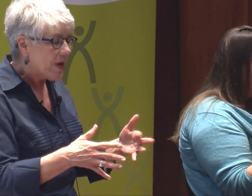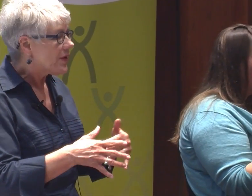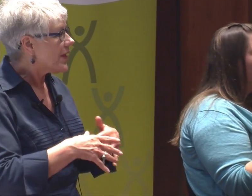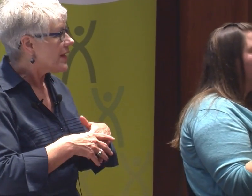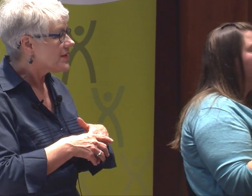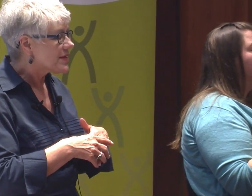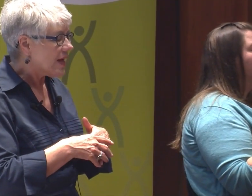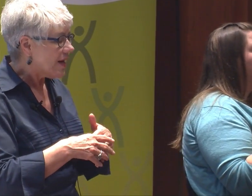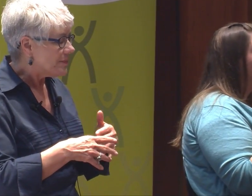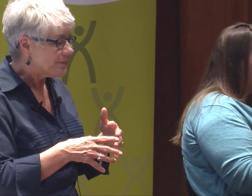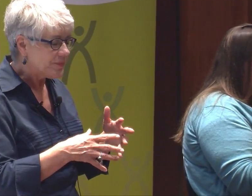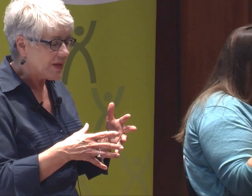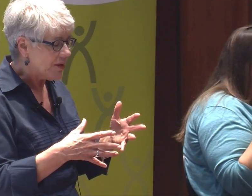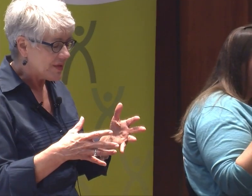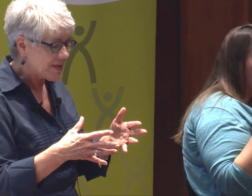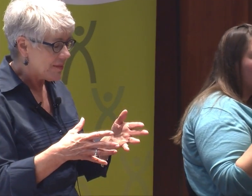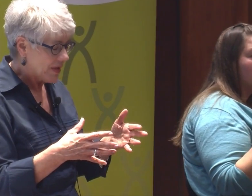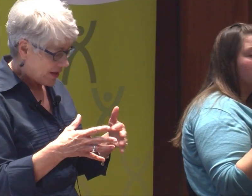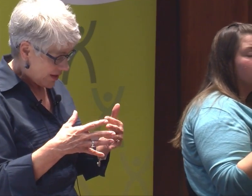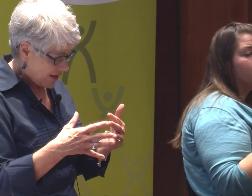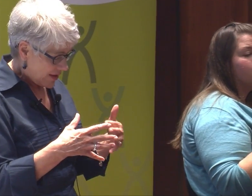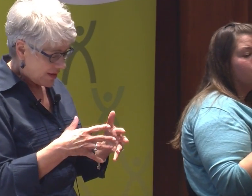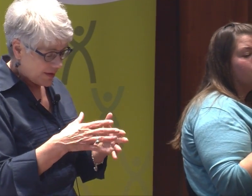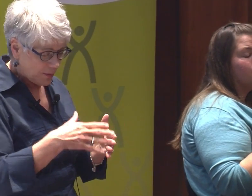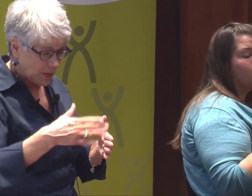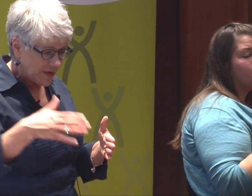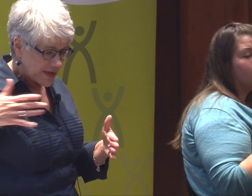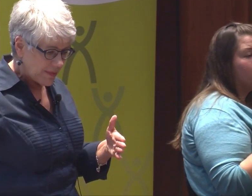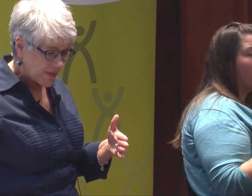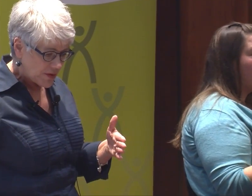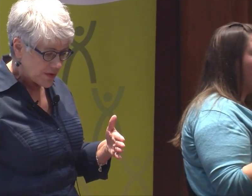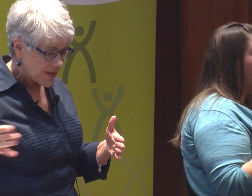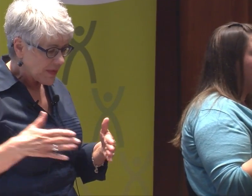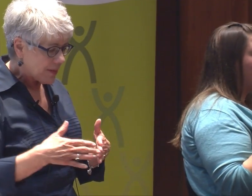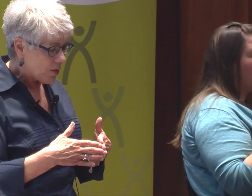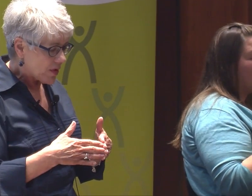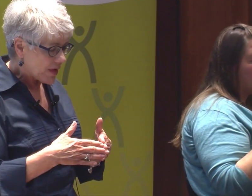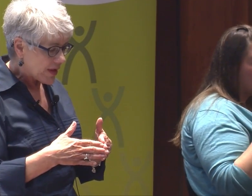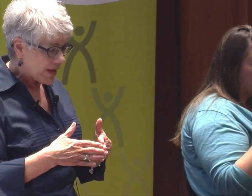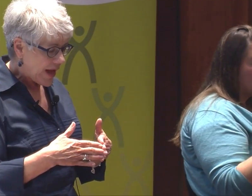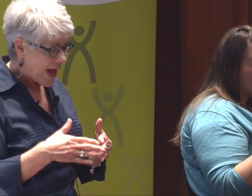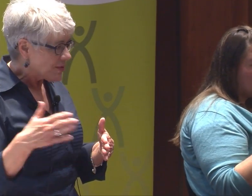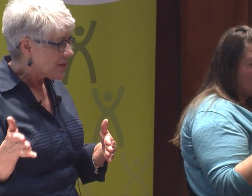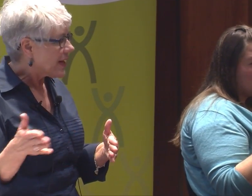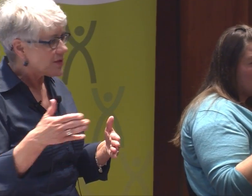whether that's, you know, with some moving towards something more abstract or